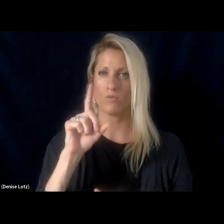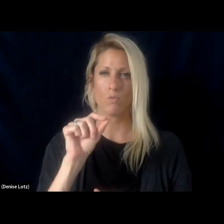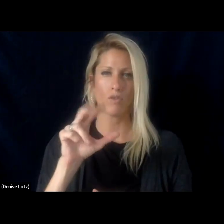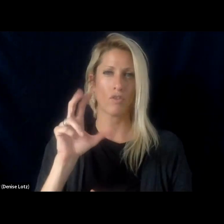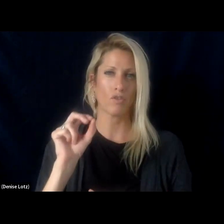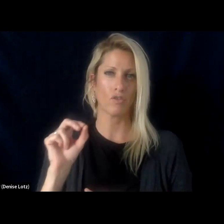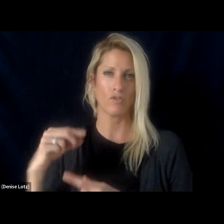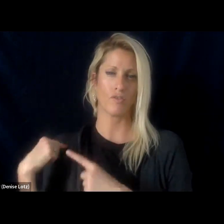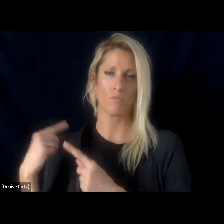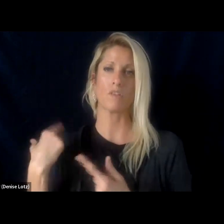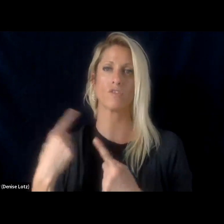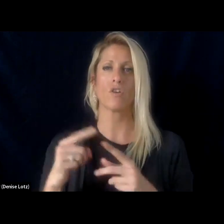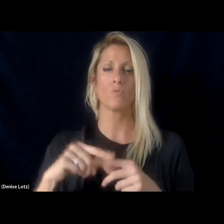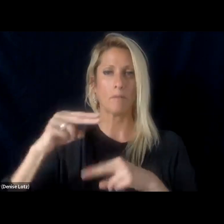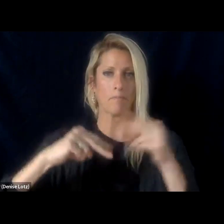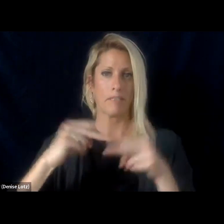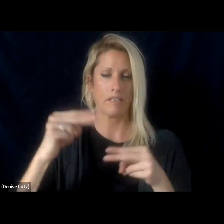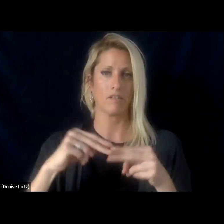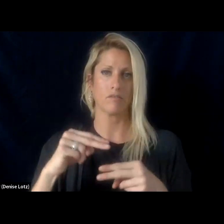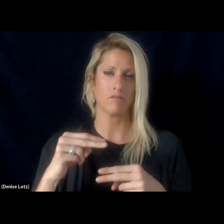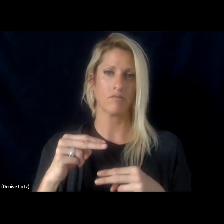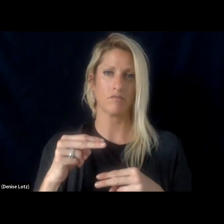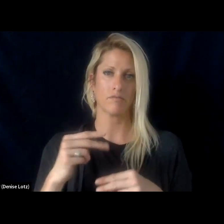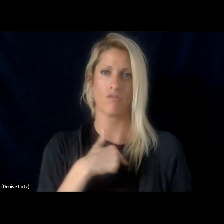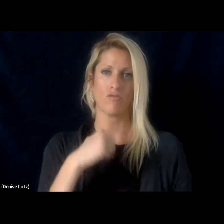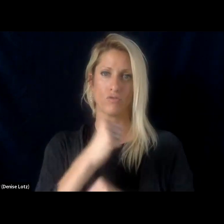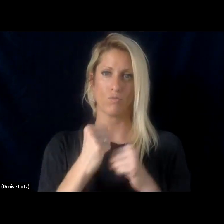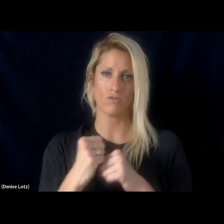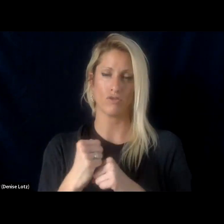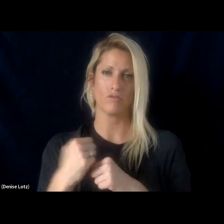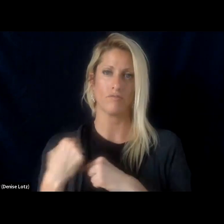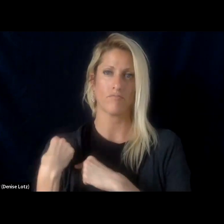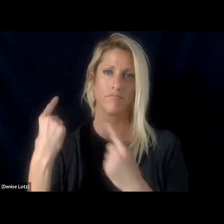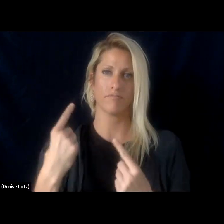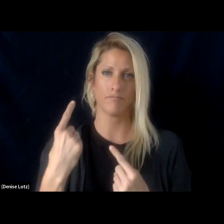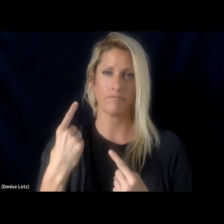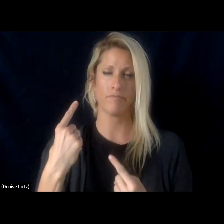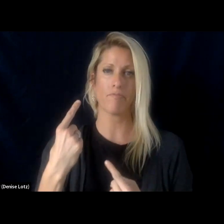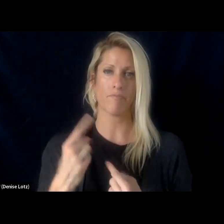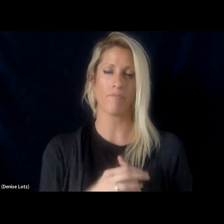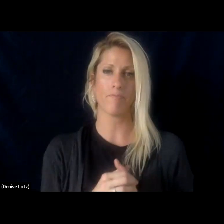our own infrastructure over the years, and that position does right before the pandemic